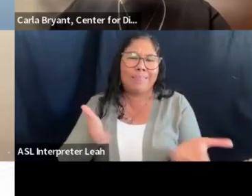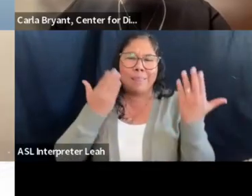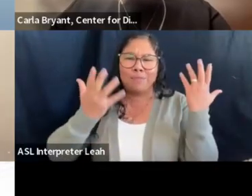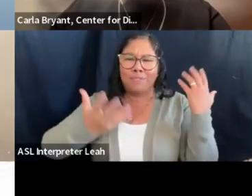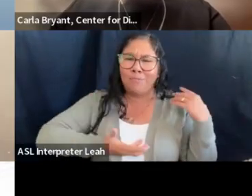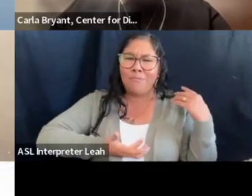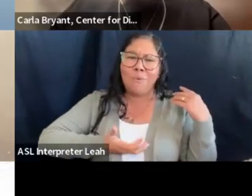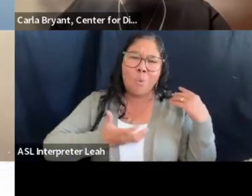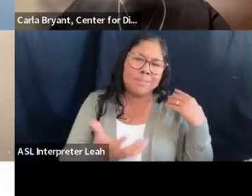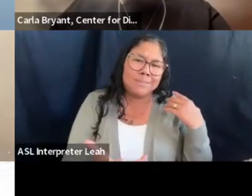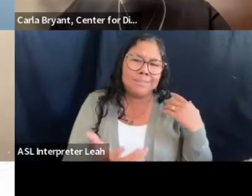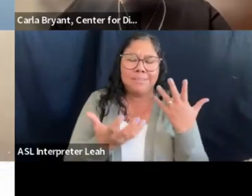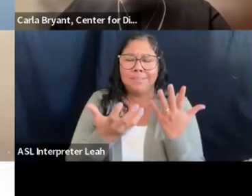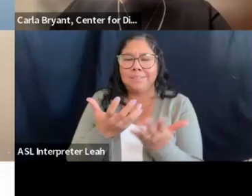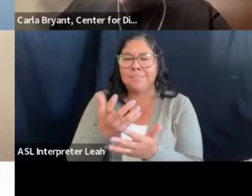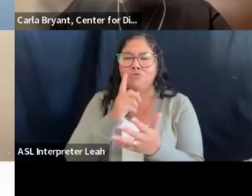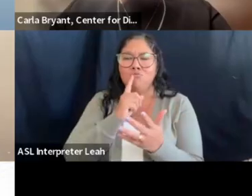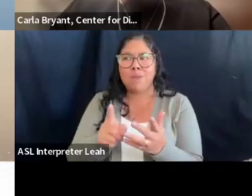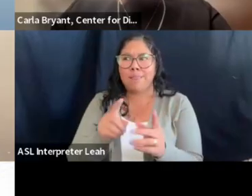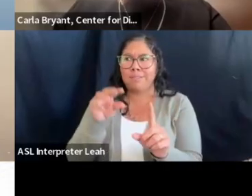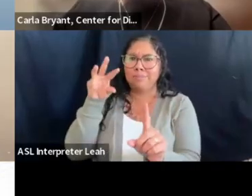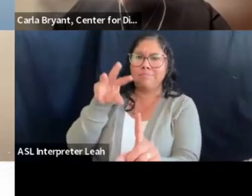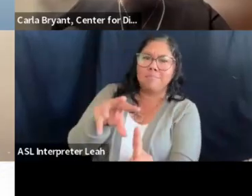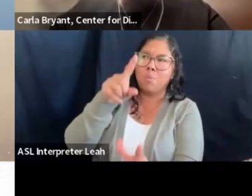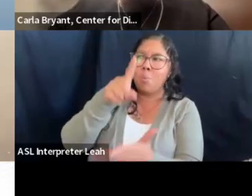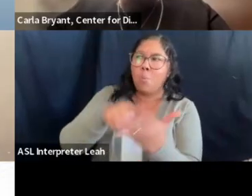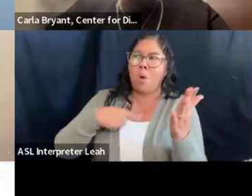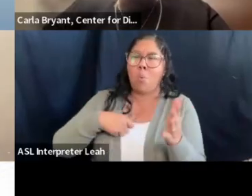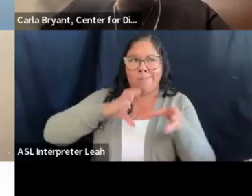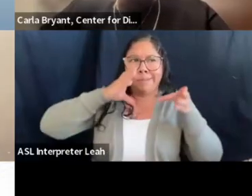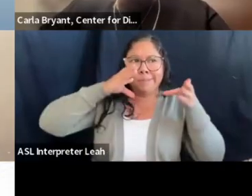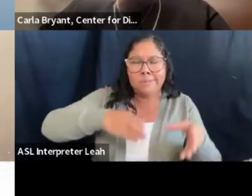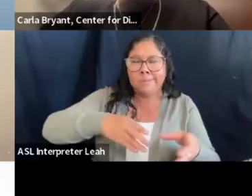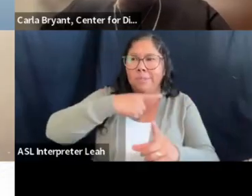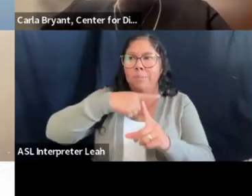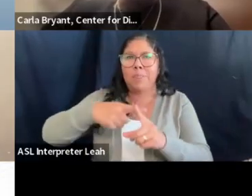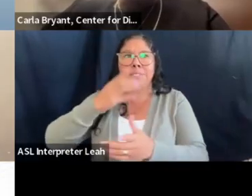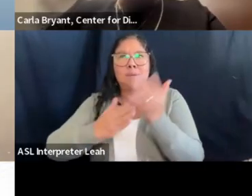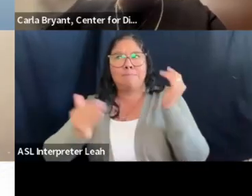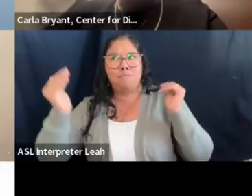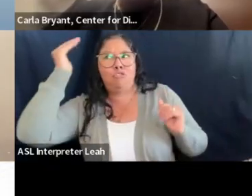closer attention to and also some insights and strategies about what we can do differently.